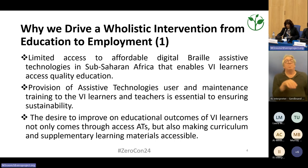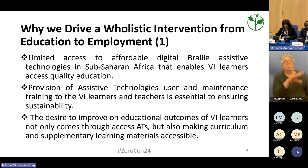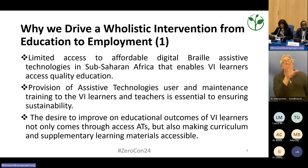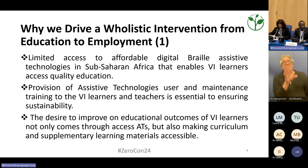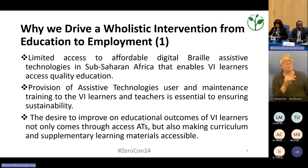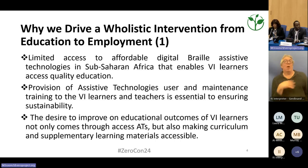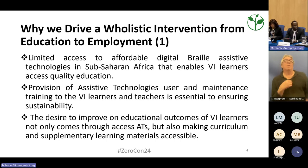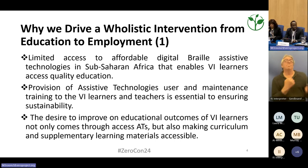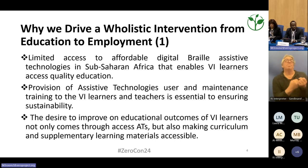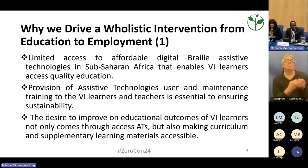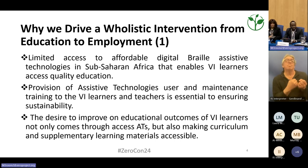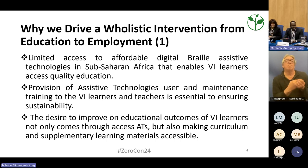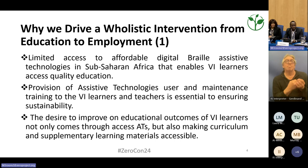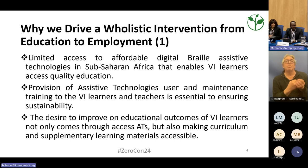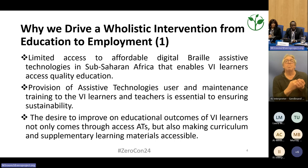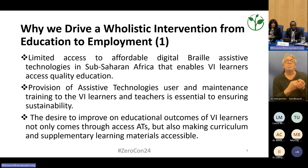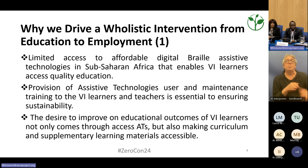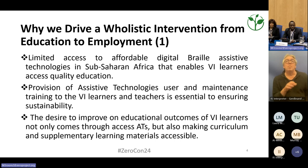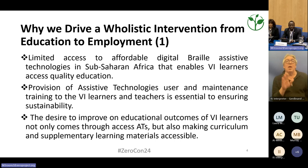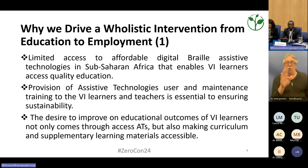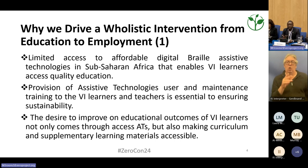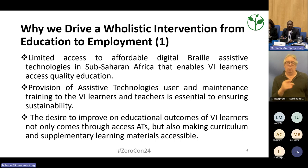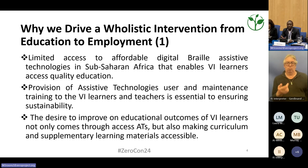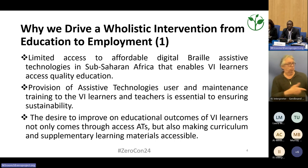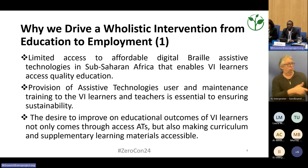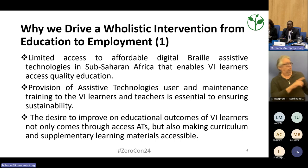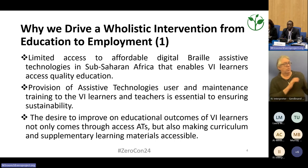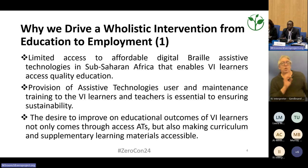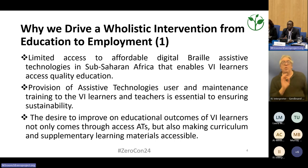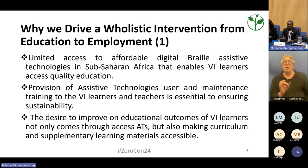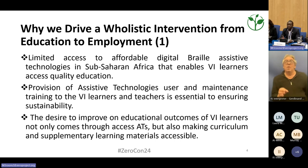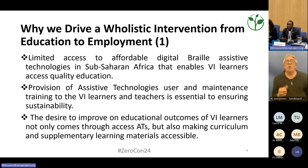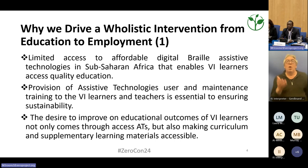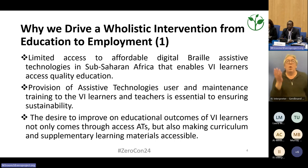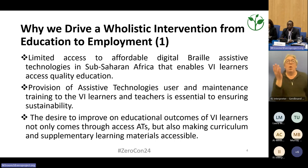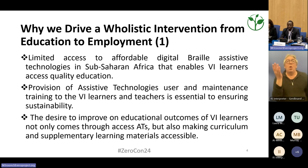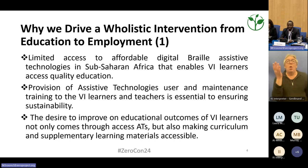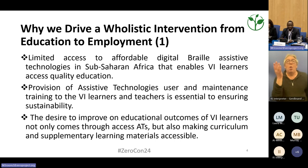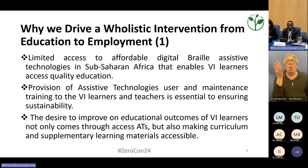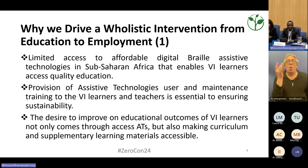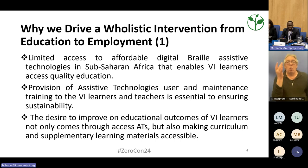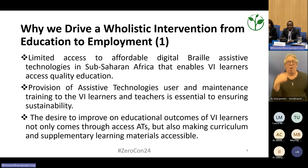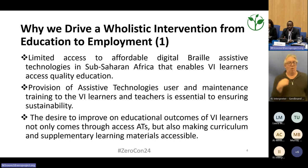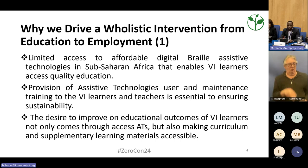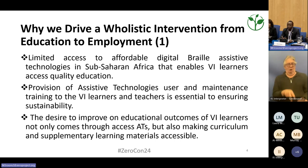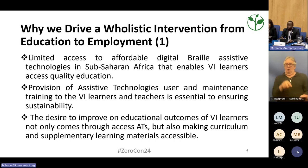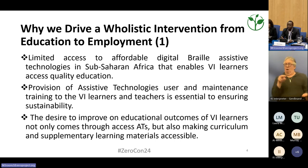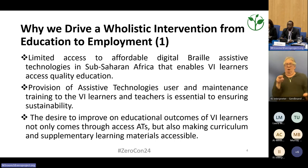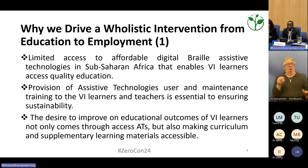To continue, the reason we drive such a holistic intervention is to ensure that we